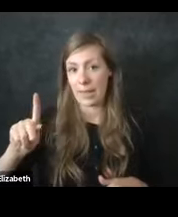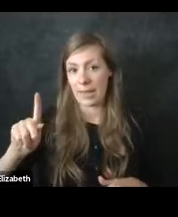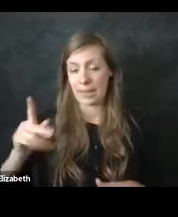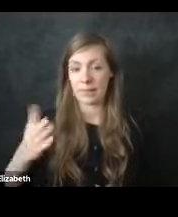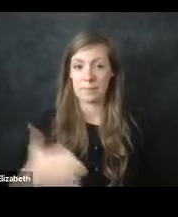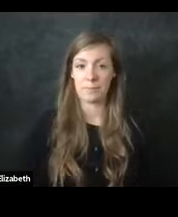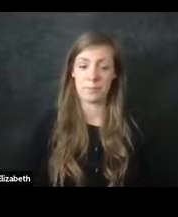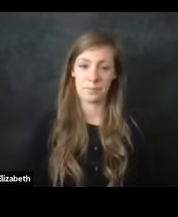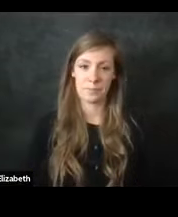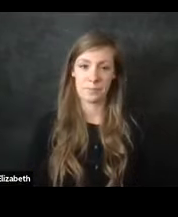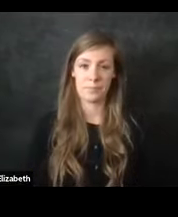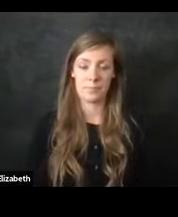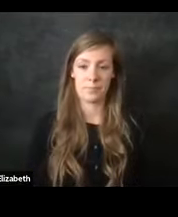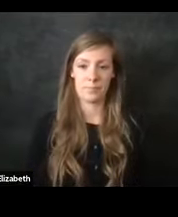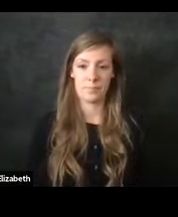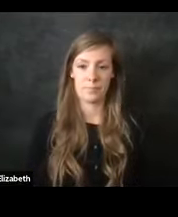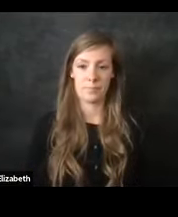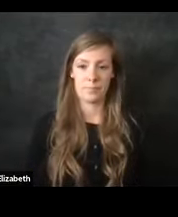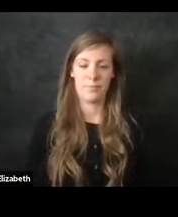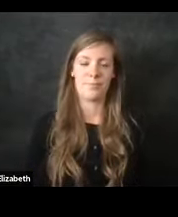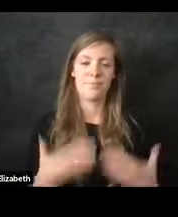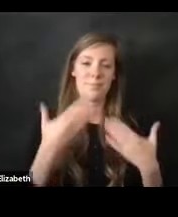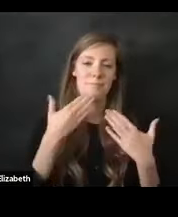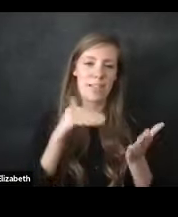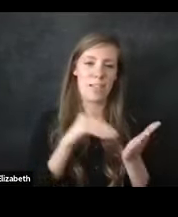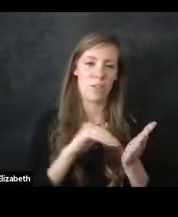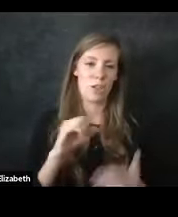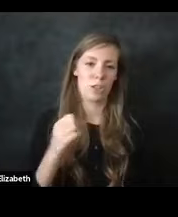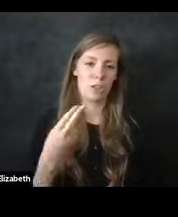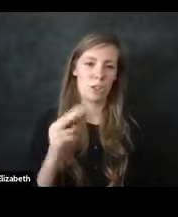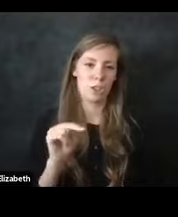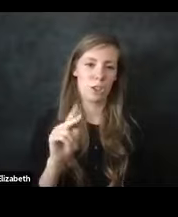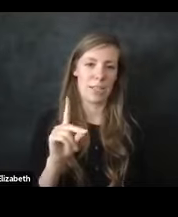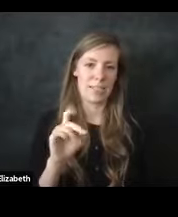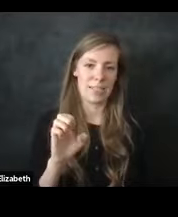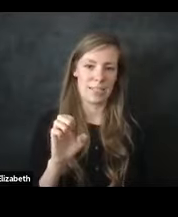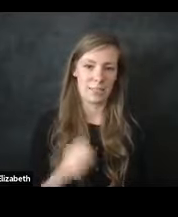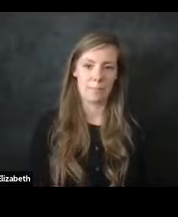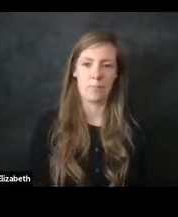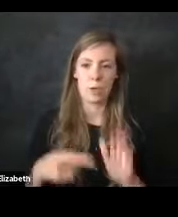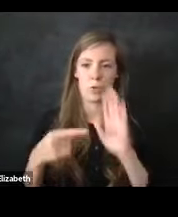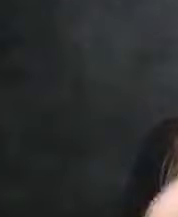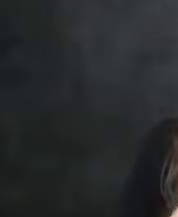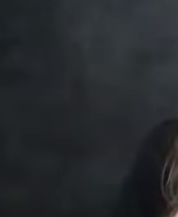Kate, thank you, doctor Shandy, share my screen.